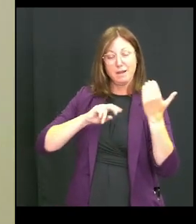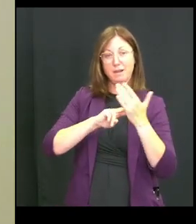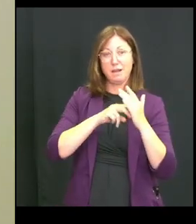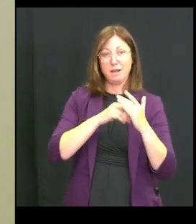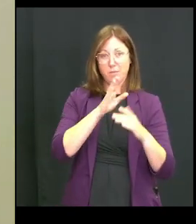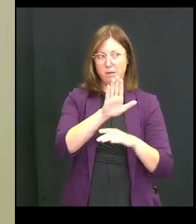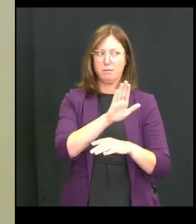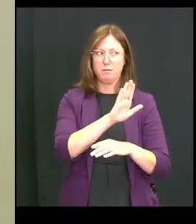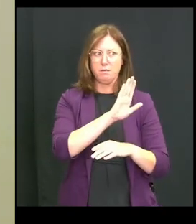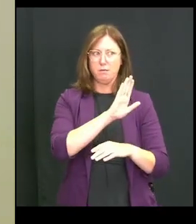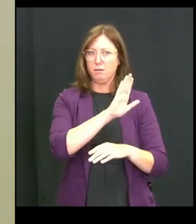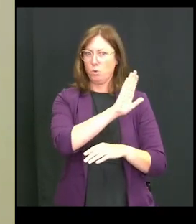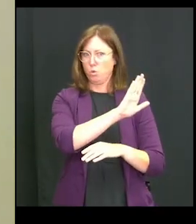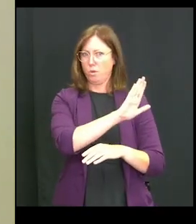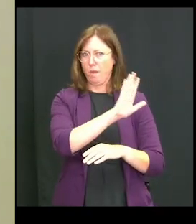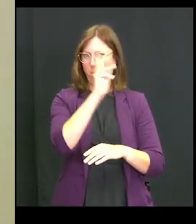vastly more polarized than Canada.